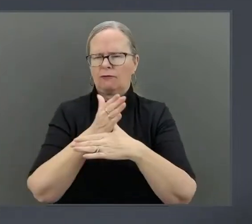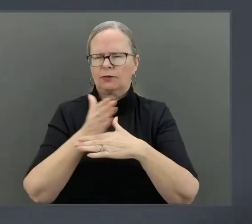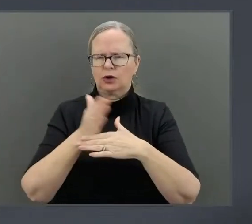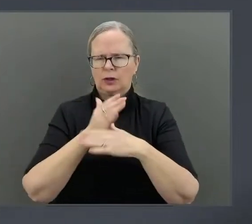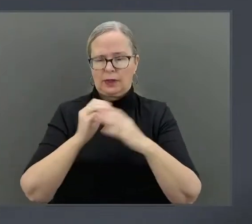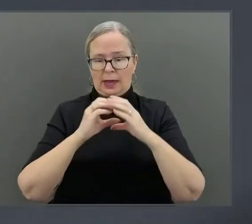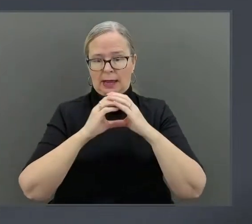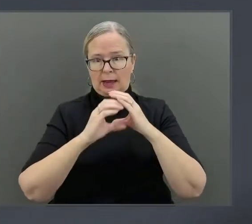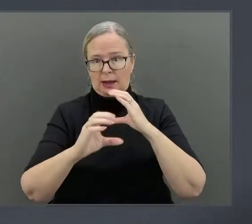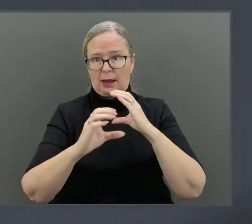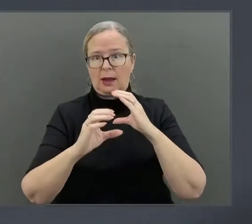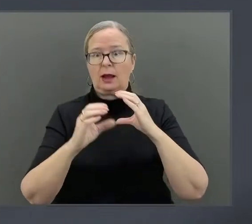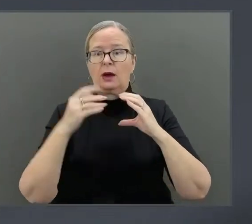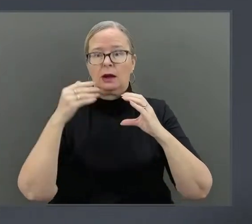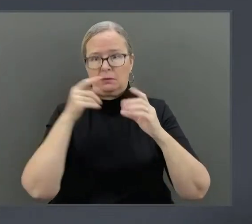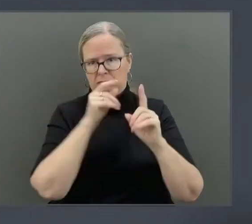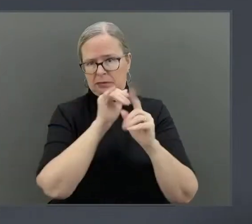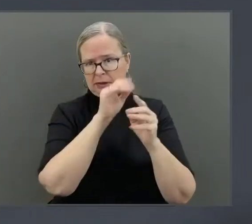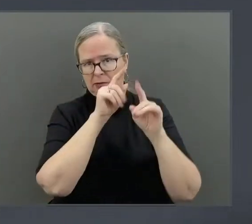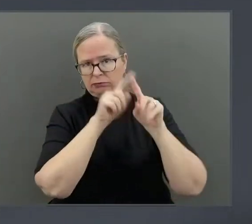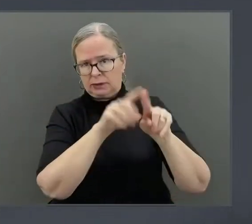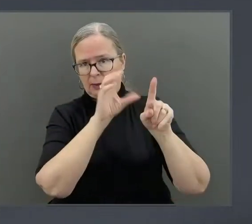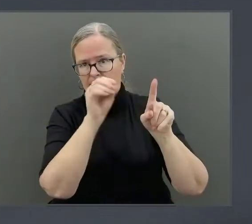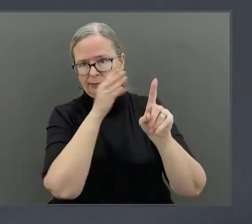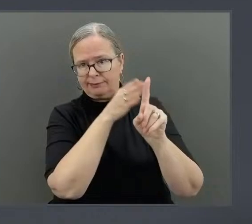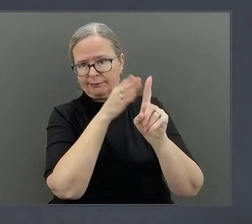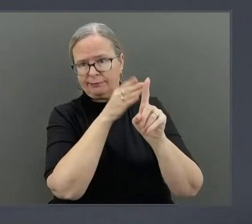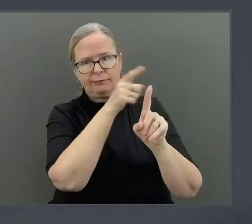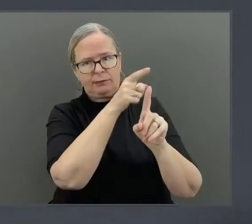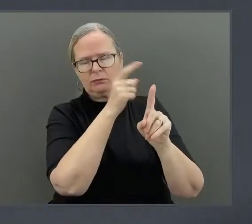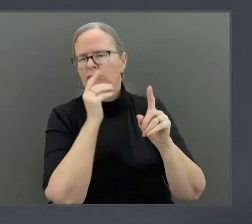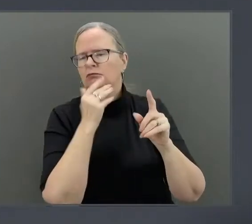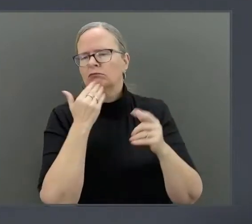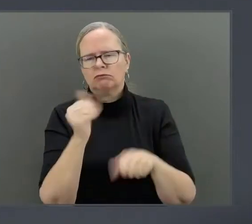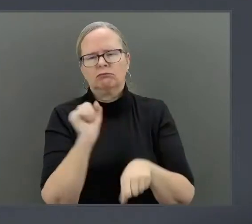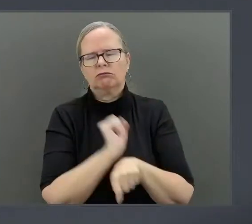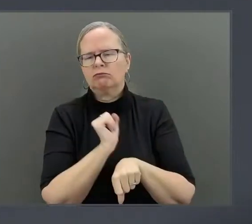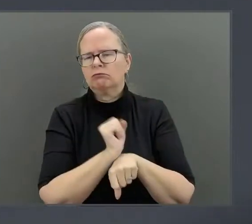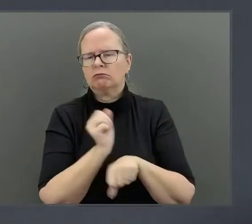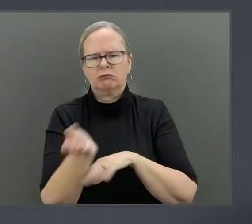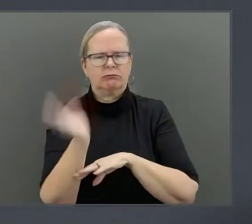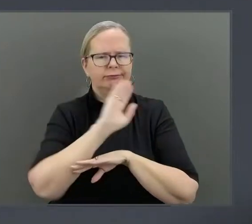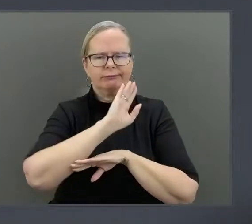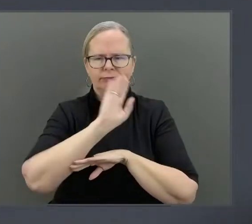working 247 uh in their shop to get that completed as soon as possible to get that material out to